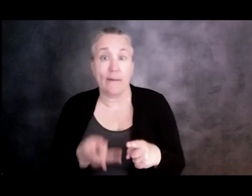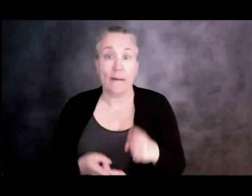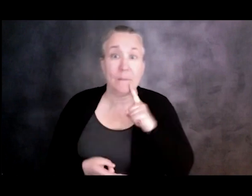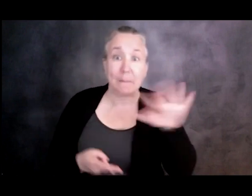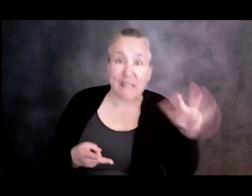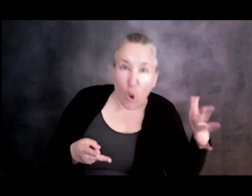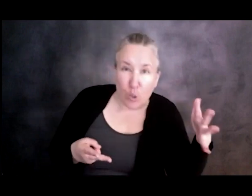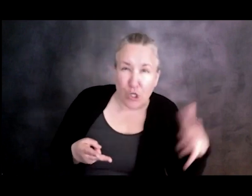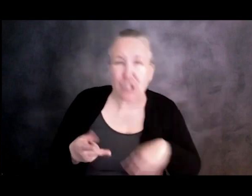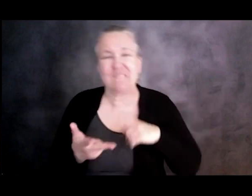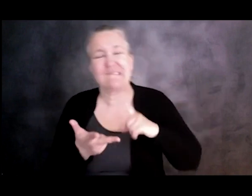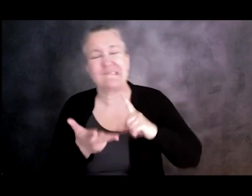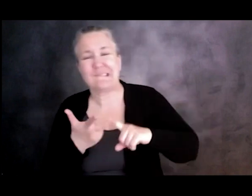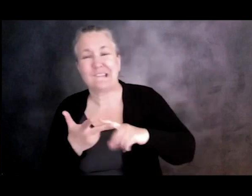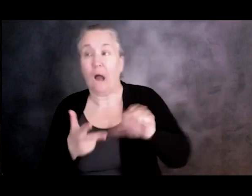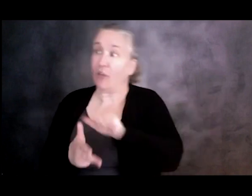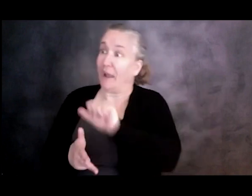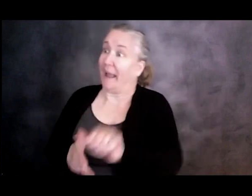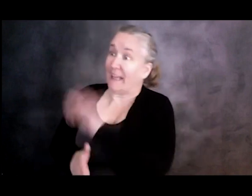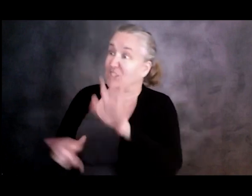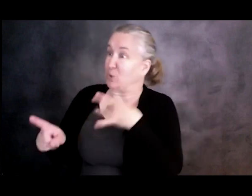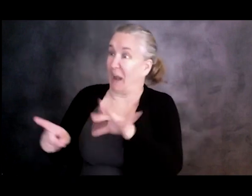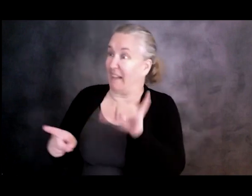to do things that other Asians may not like.